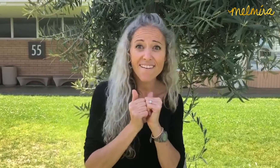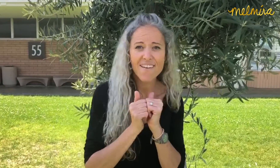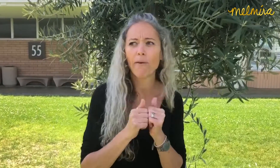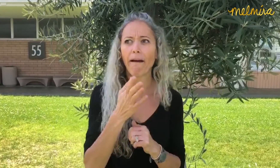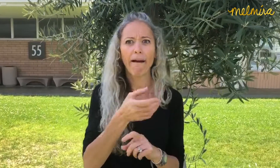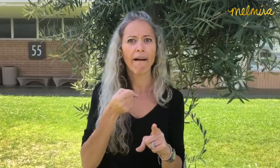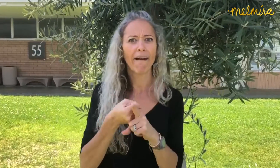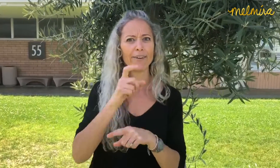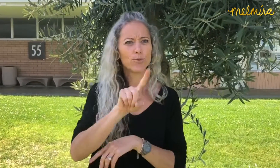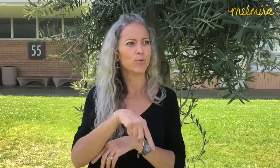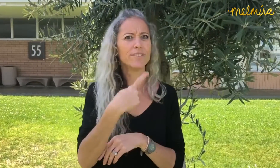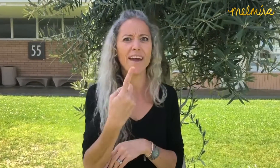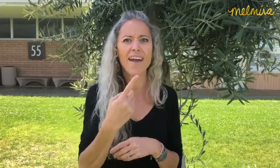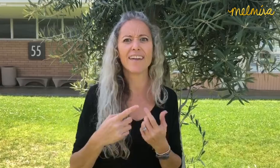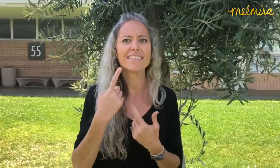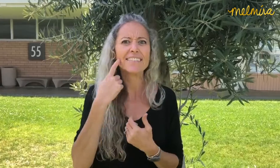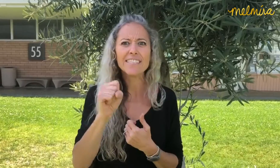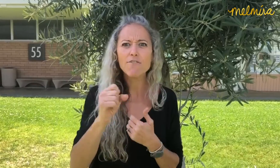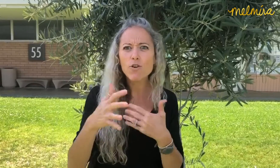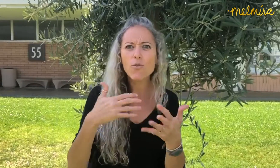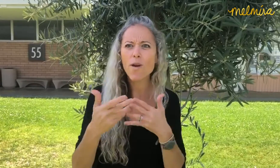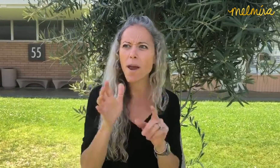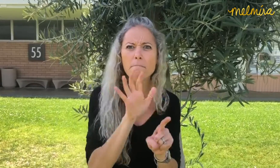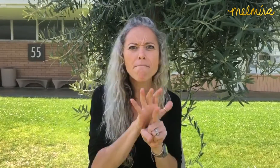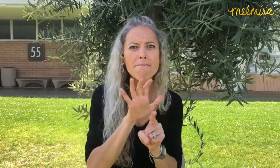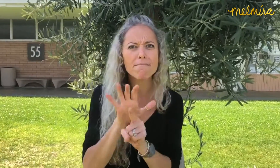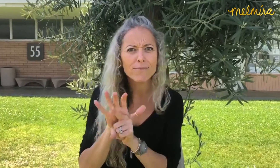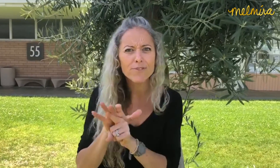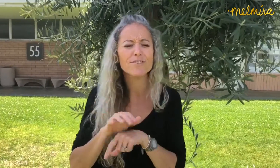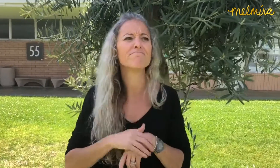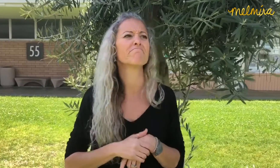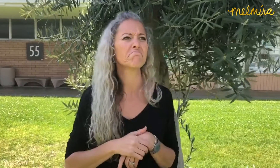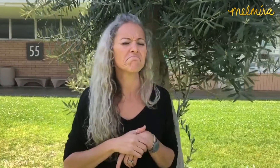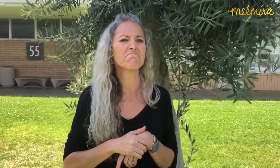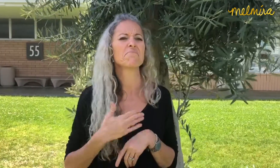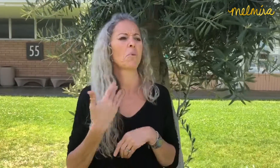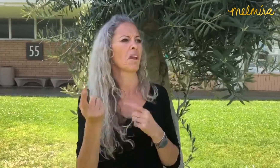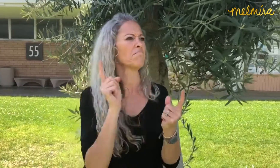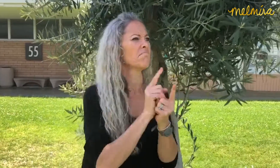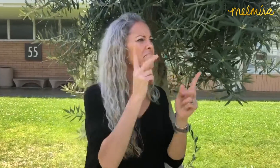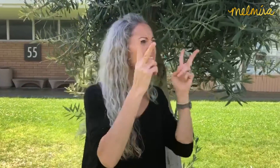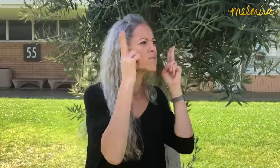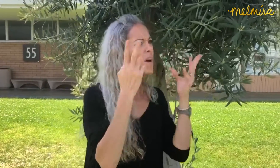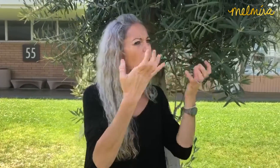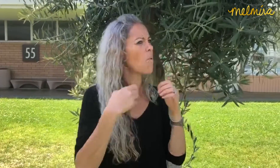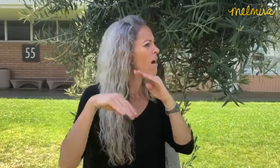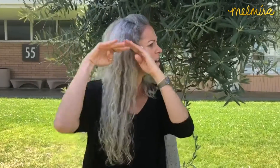Also, grey and silver hair is becoming popular these days. I approached my hairstylist and asked